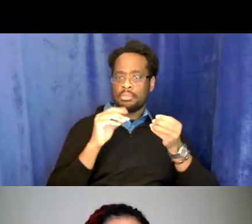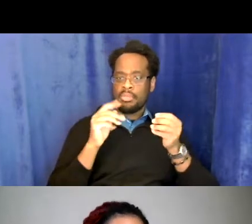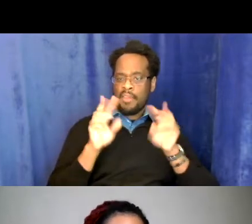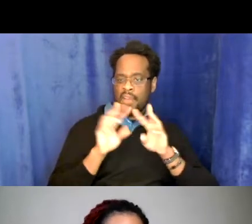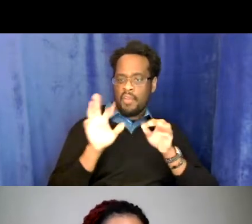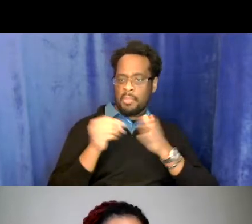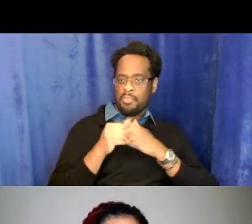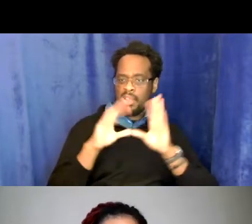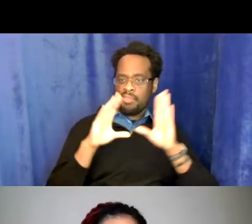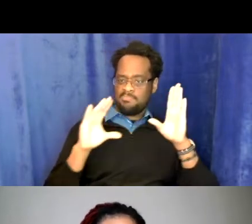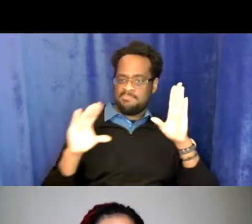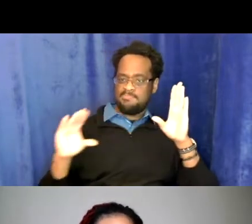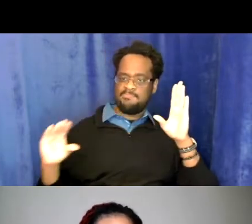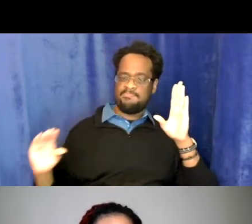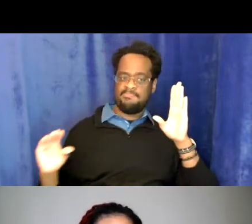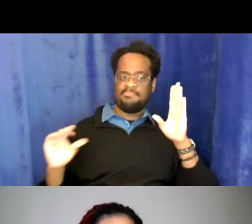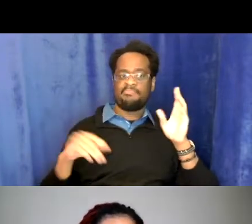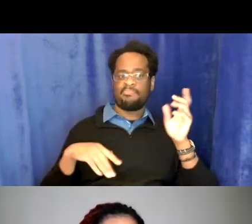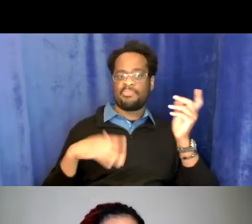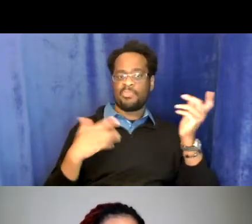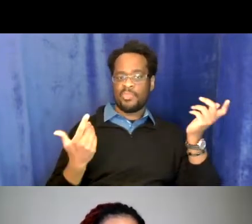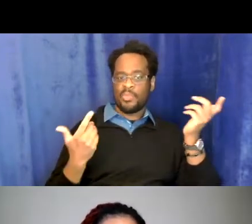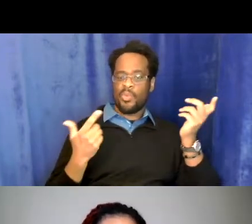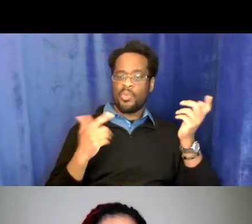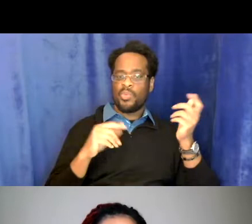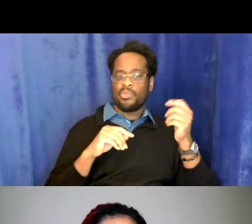the value of money as you can see it goes down